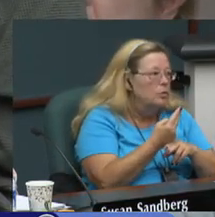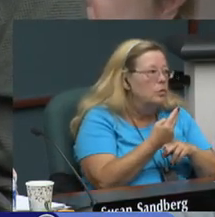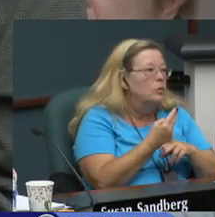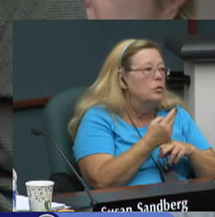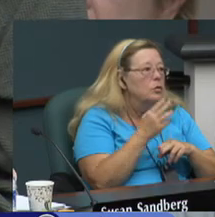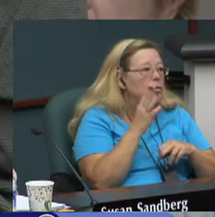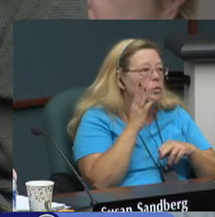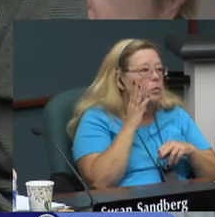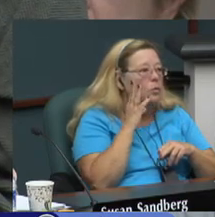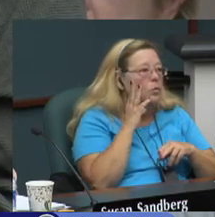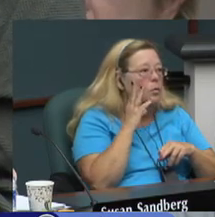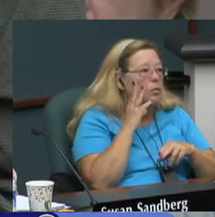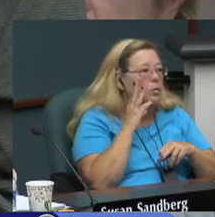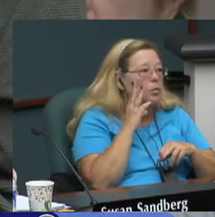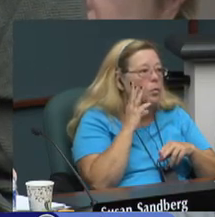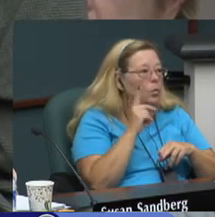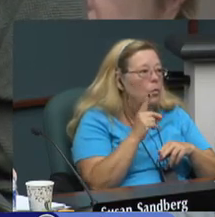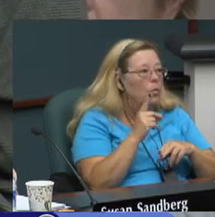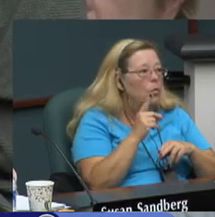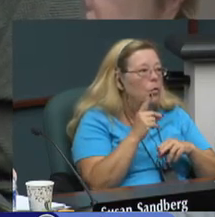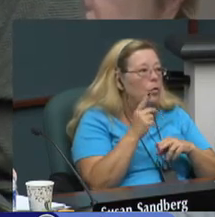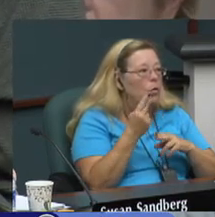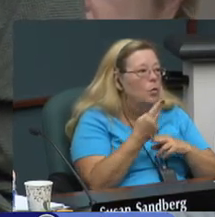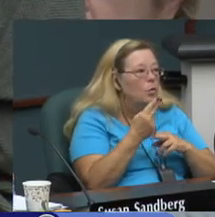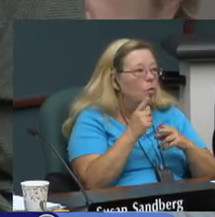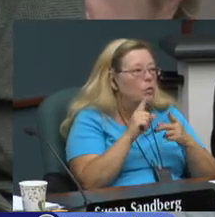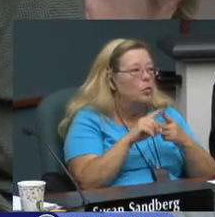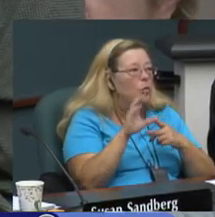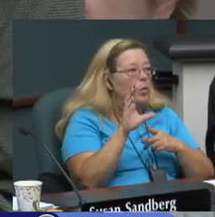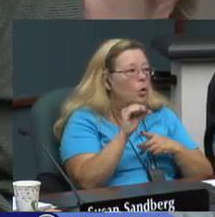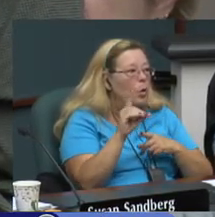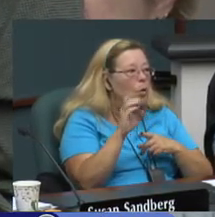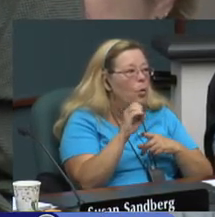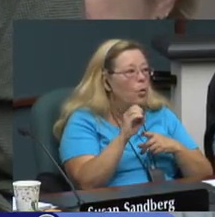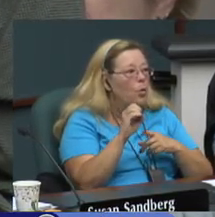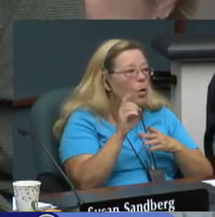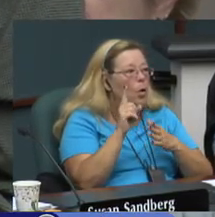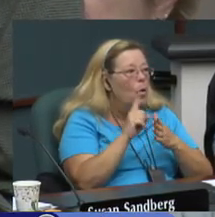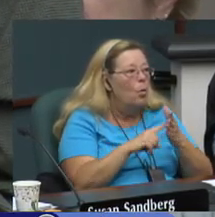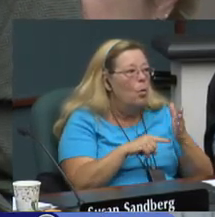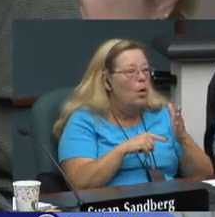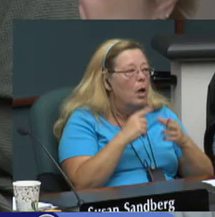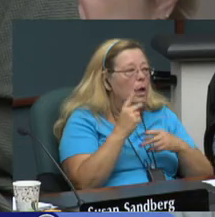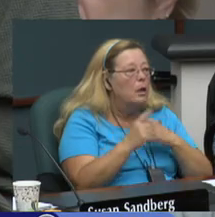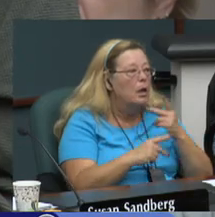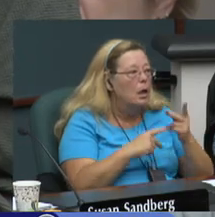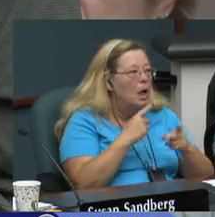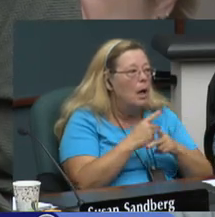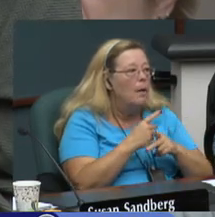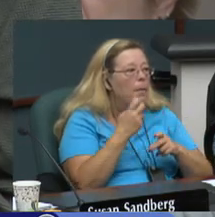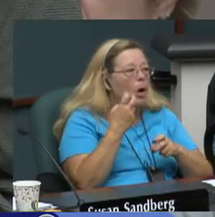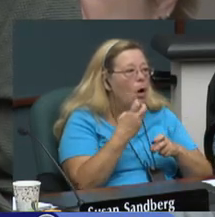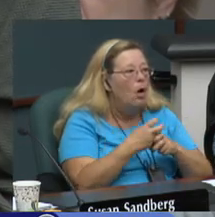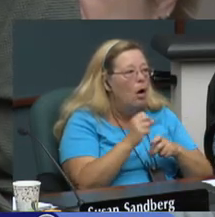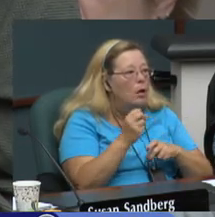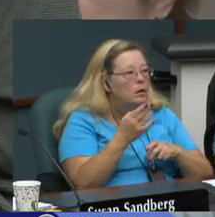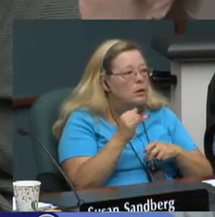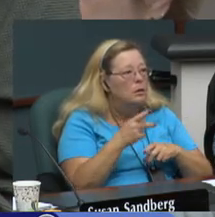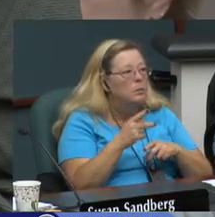be useful to codify what kind of hardship could be claimed what kind of